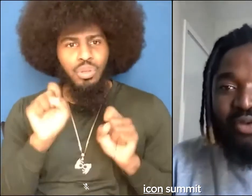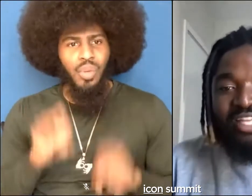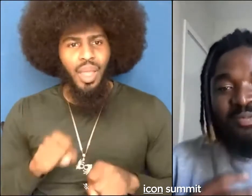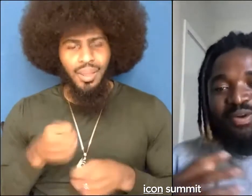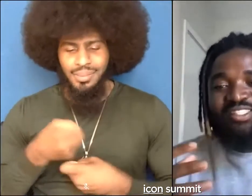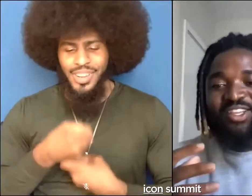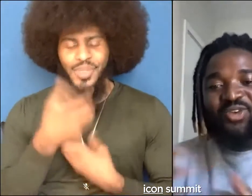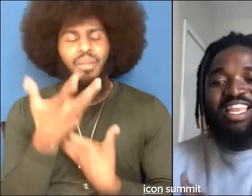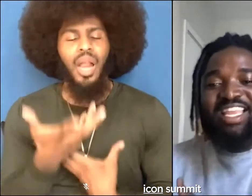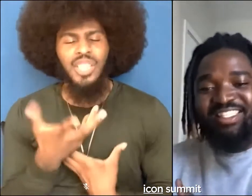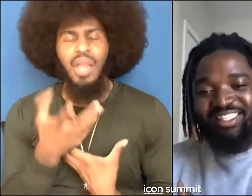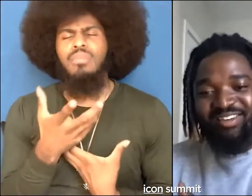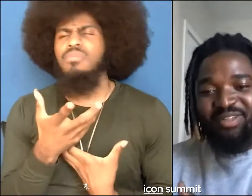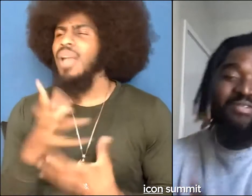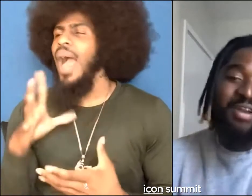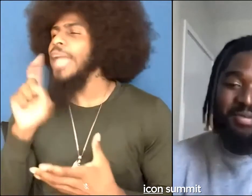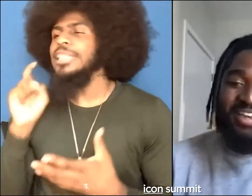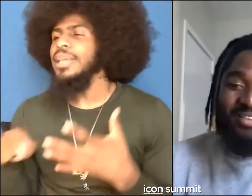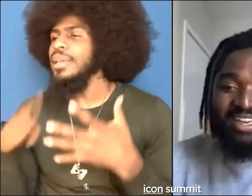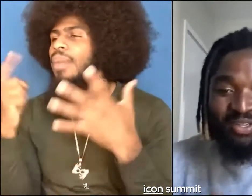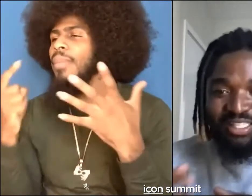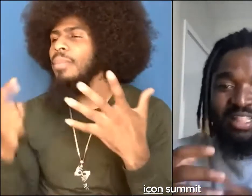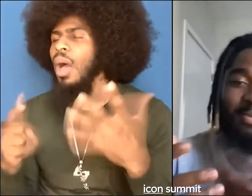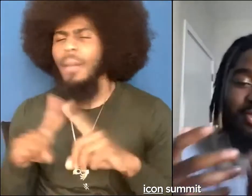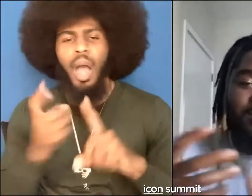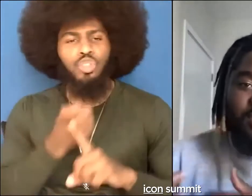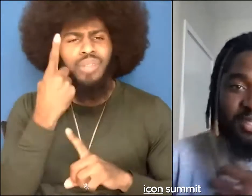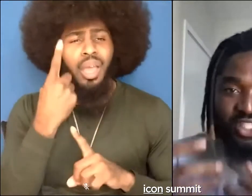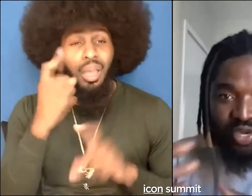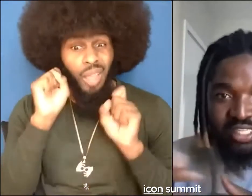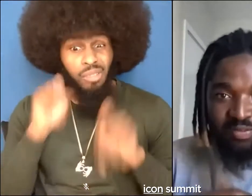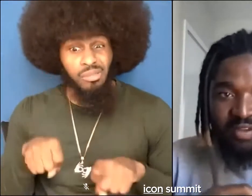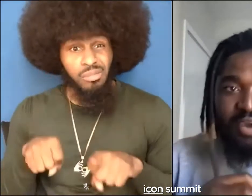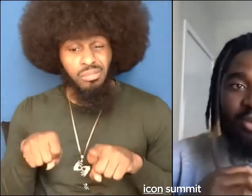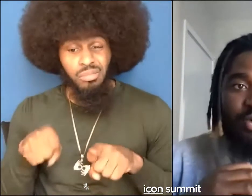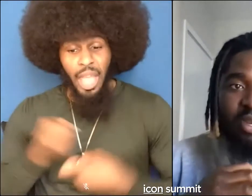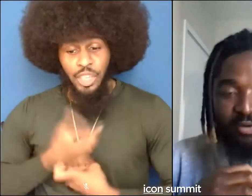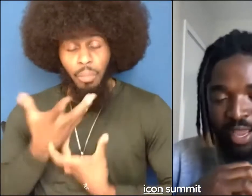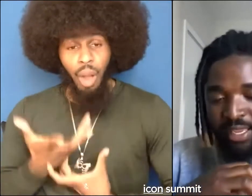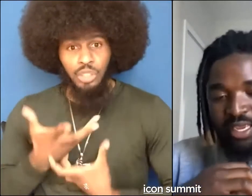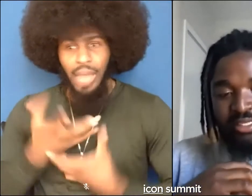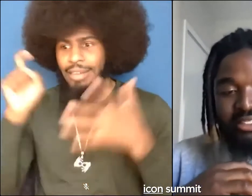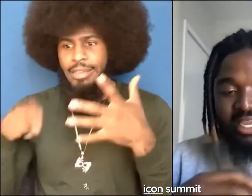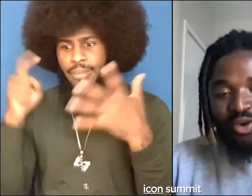But you cannot express your need without vulnerability, right? Because the process of expressing your need is a very vulnerable one of like, saying,